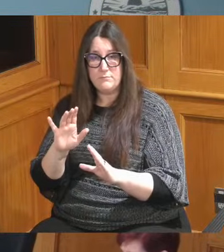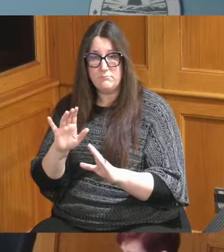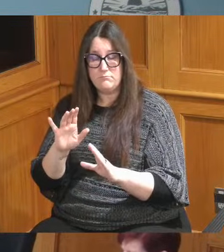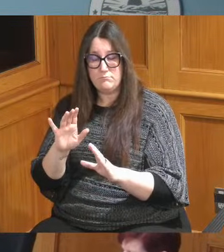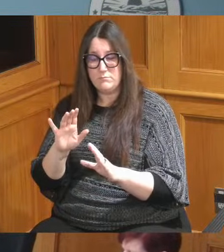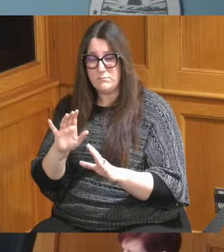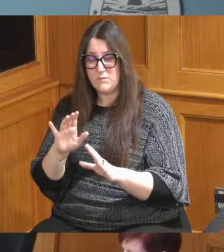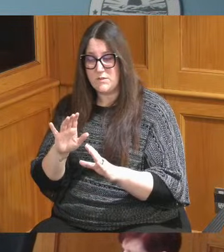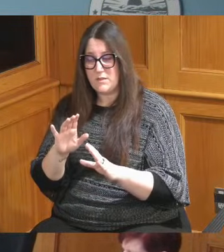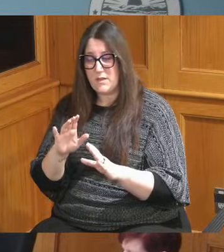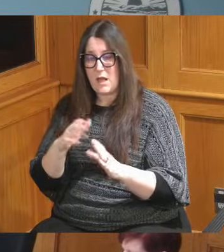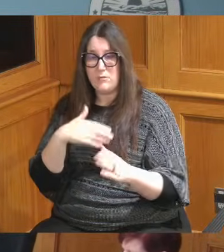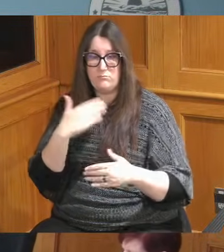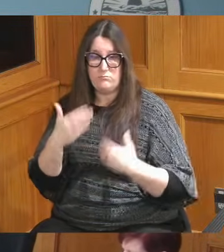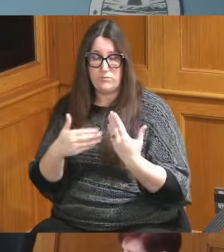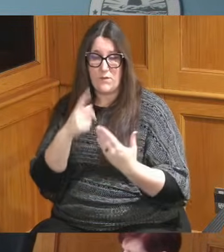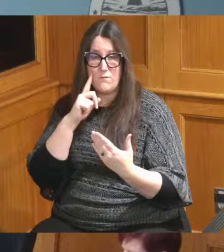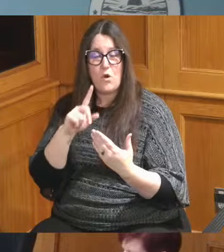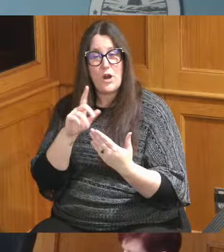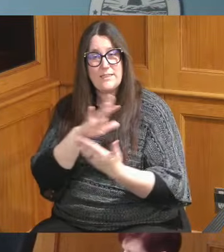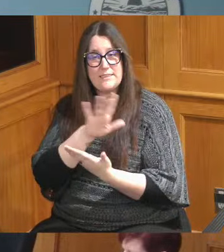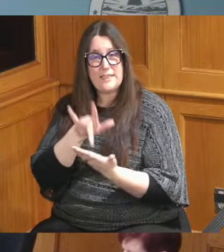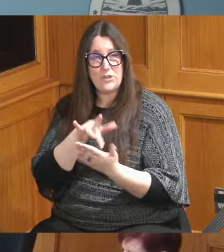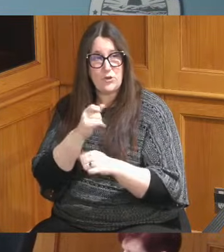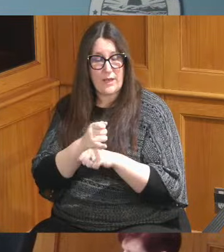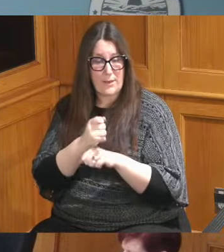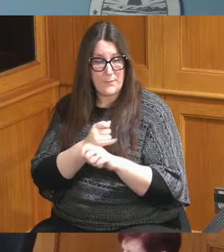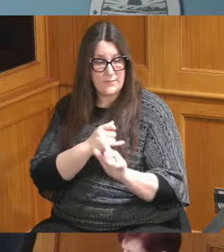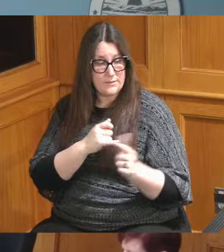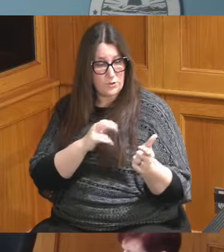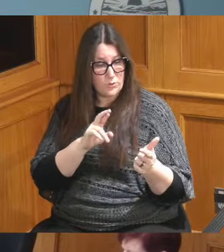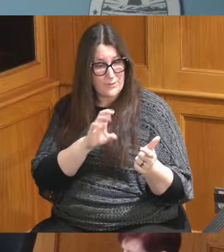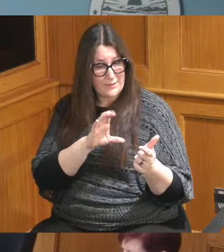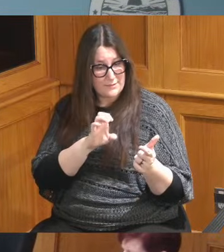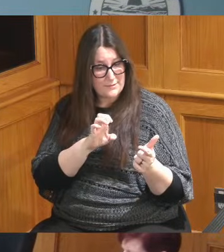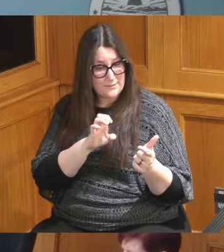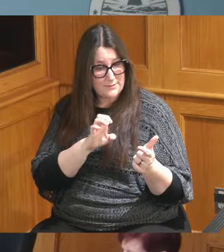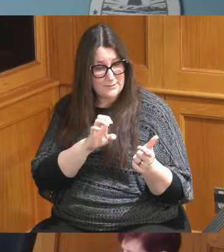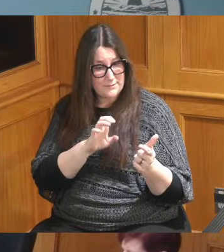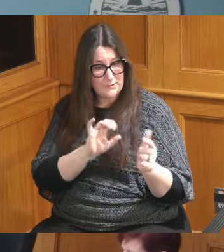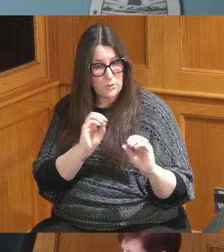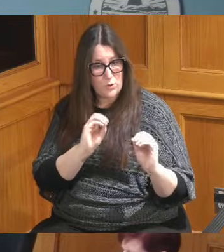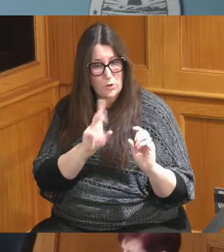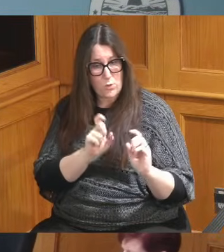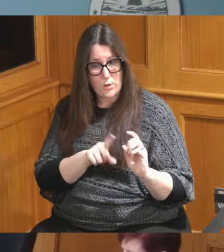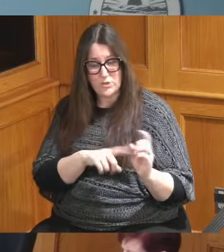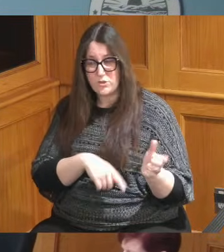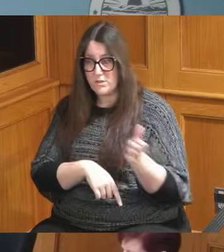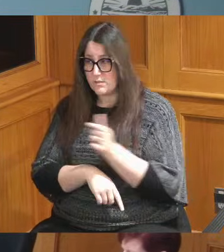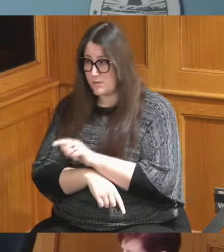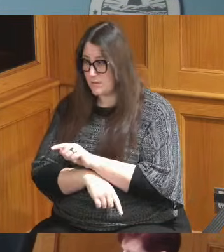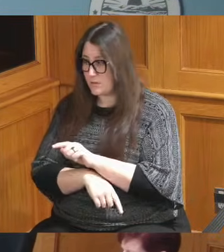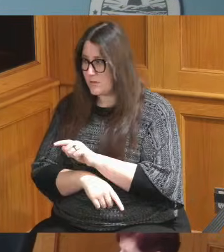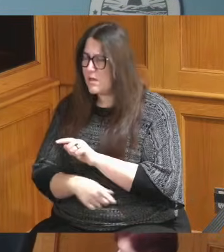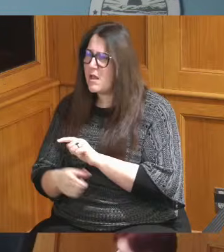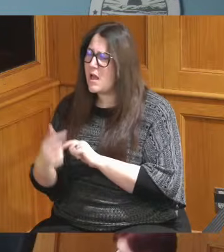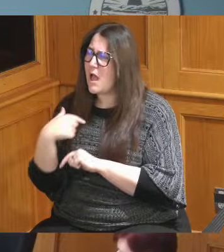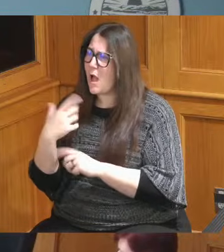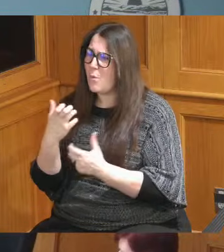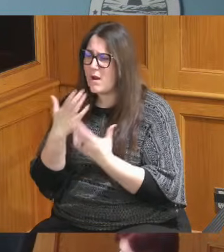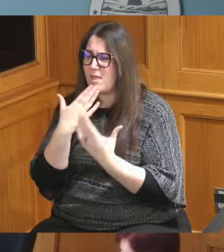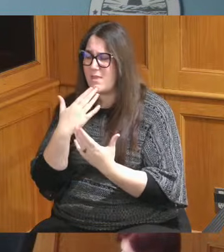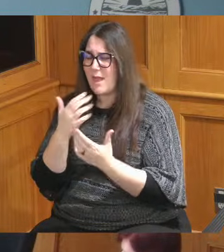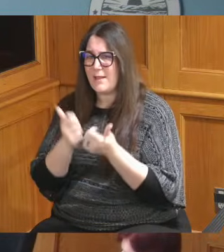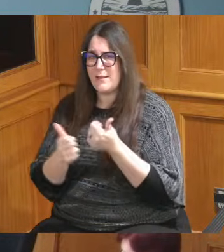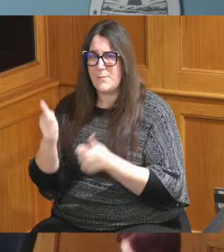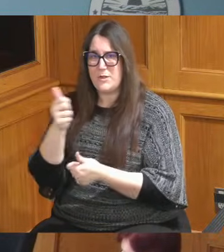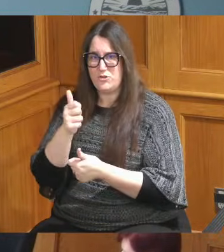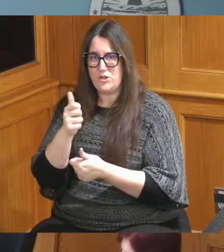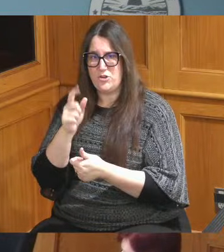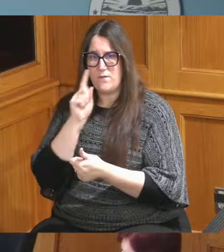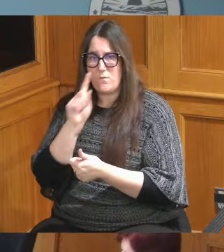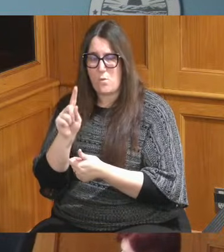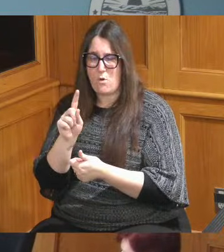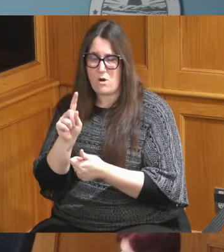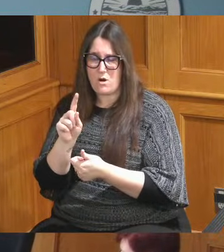for central campus Vice President Reece. Okay. Yeah. I just want to thank the Administration for